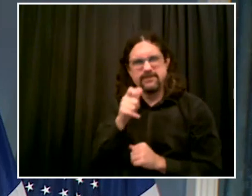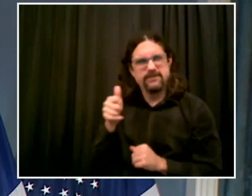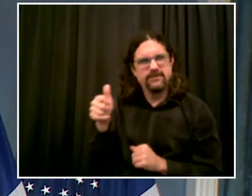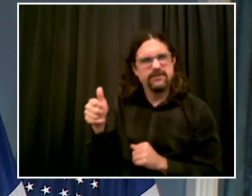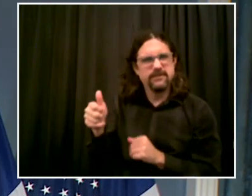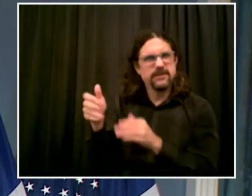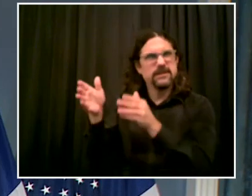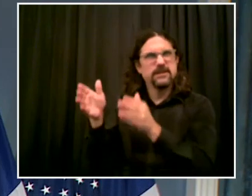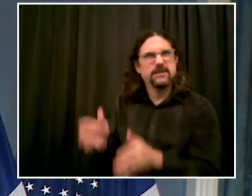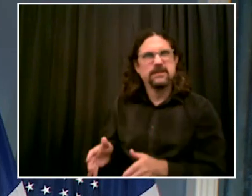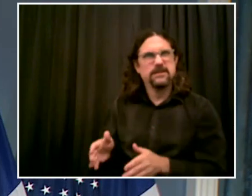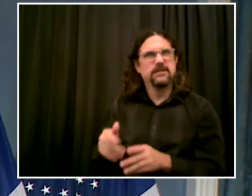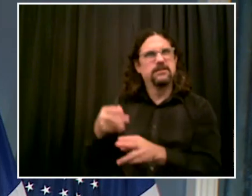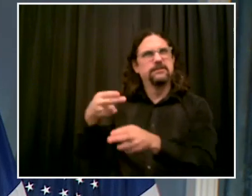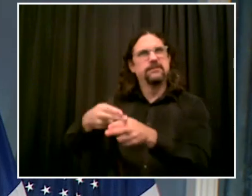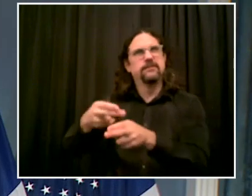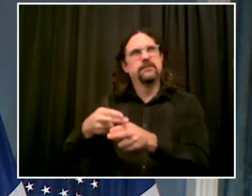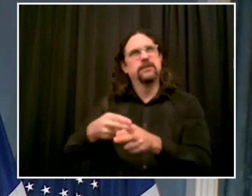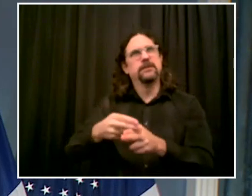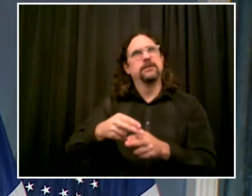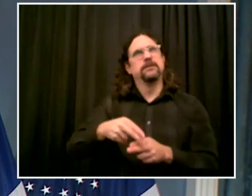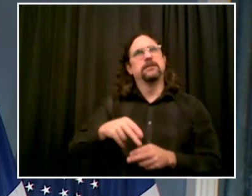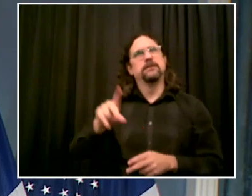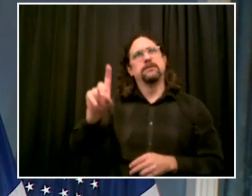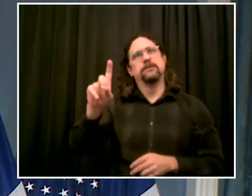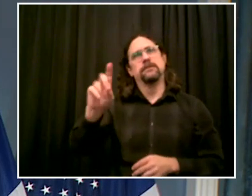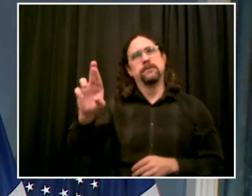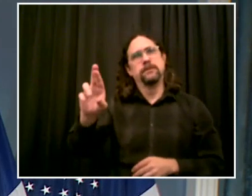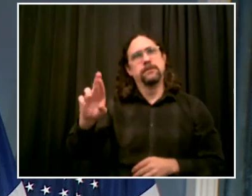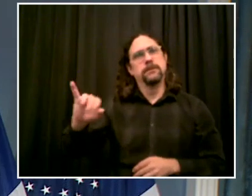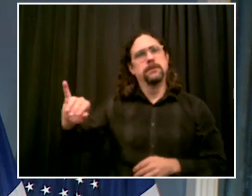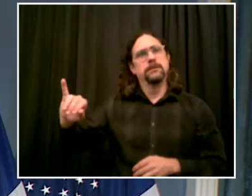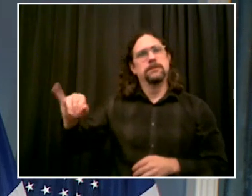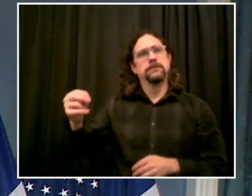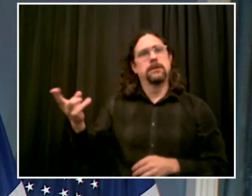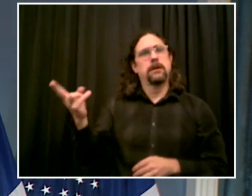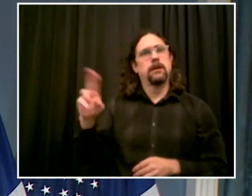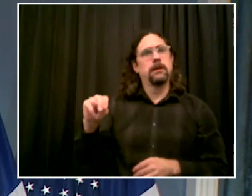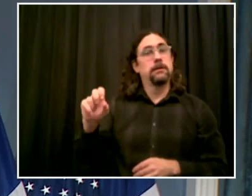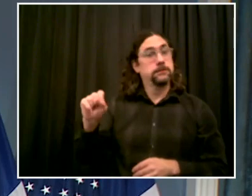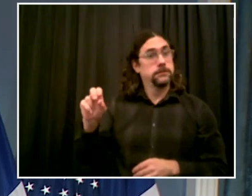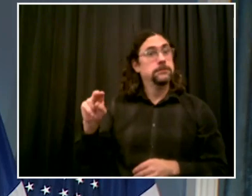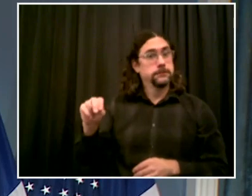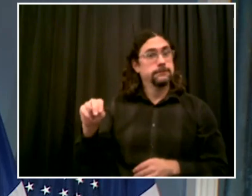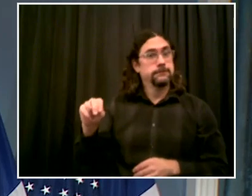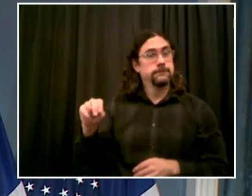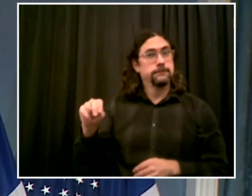THE DIRECTOR OF THE TAKE CARE